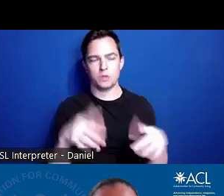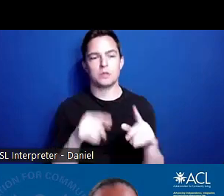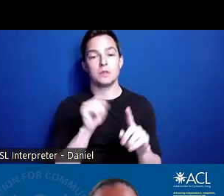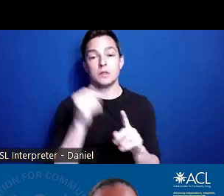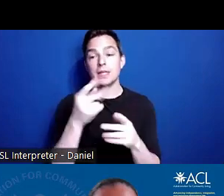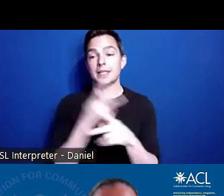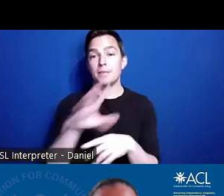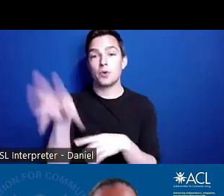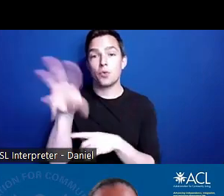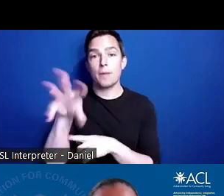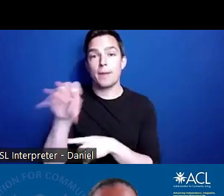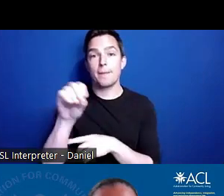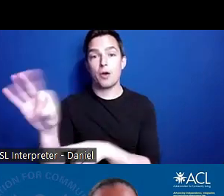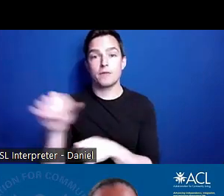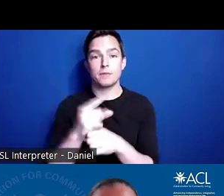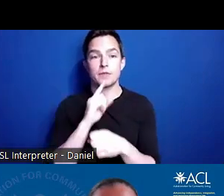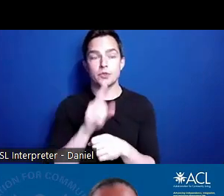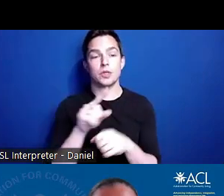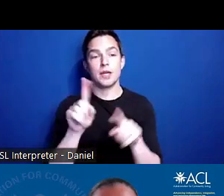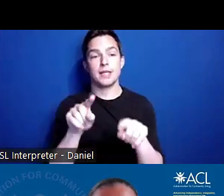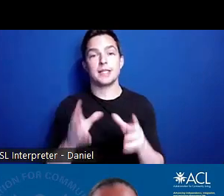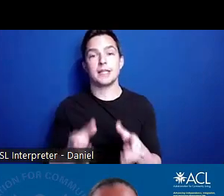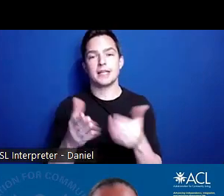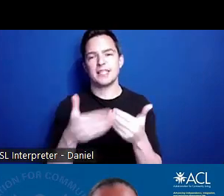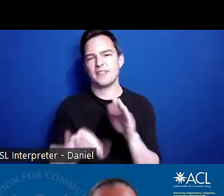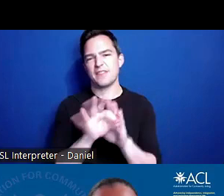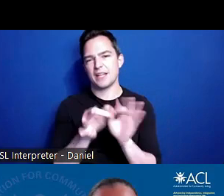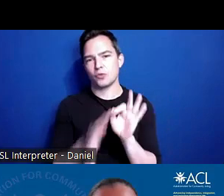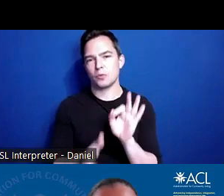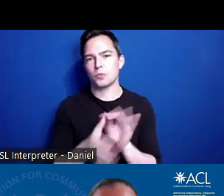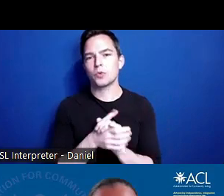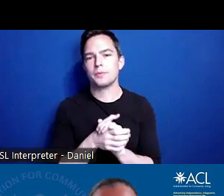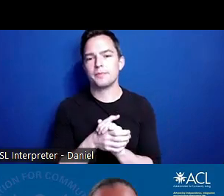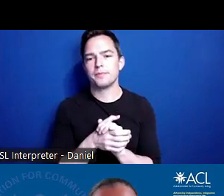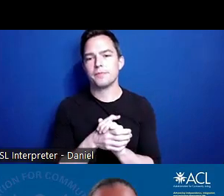turned off to allow the attendees to easily view the interpreter. During the Q&A session,